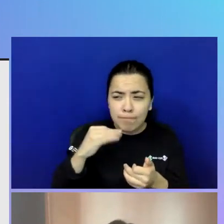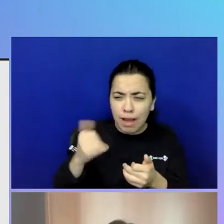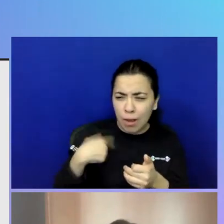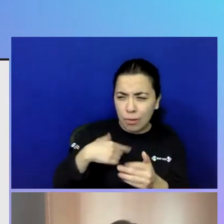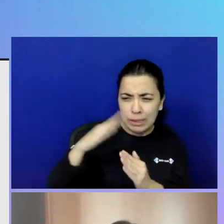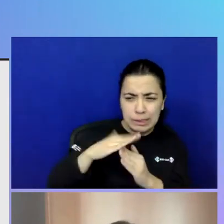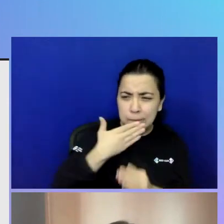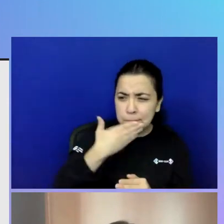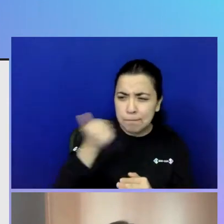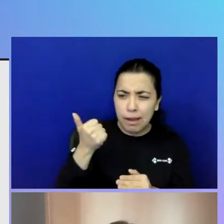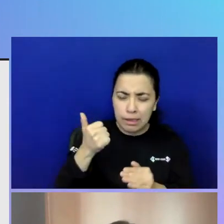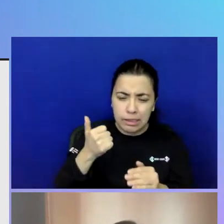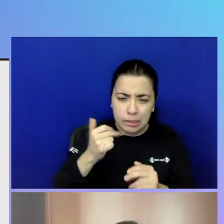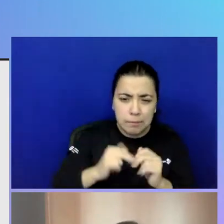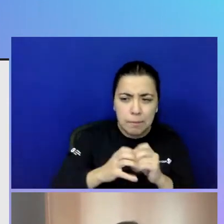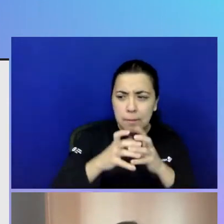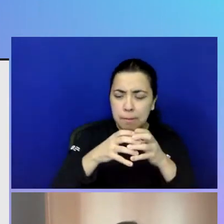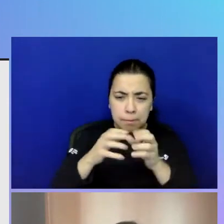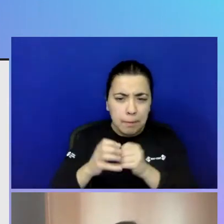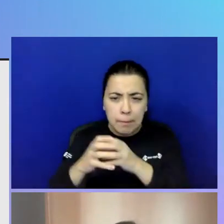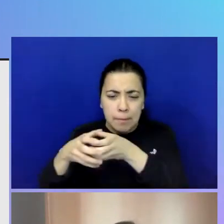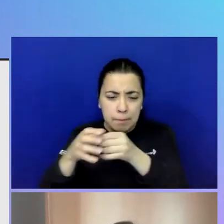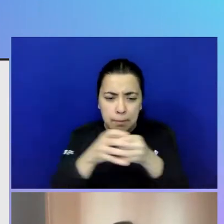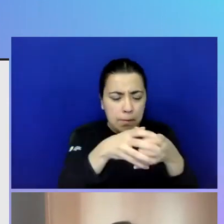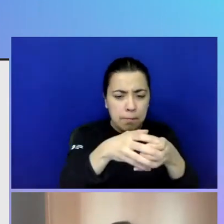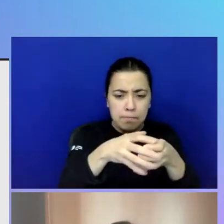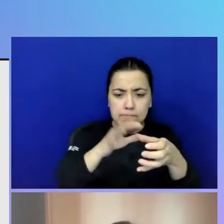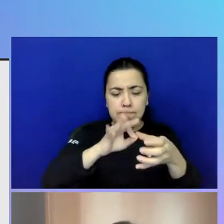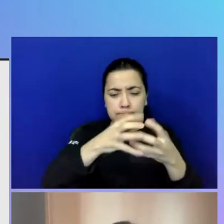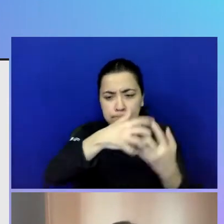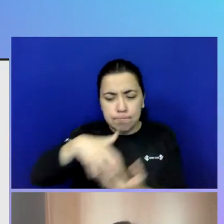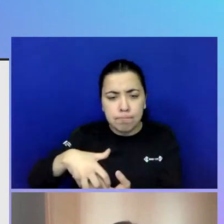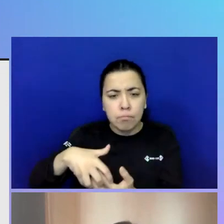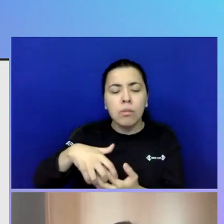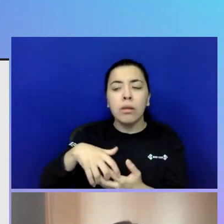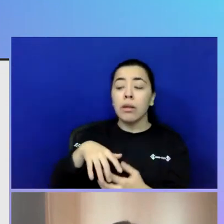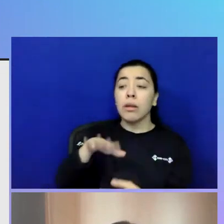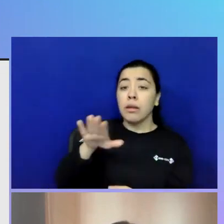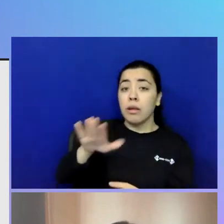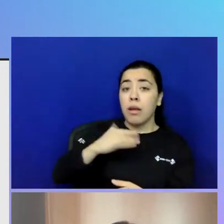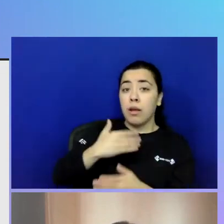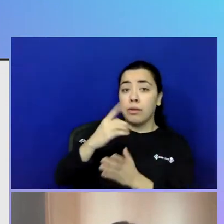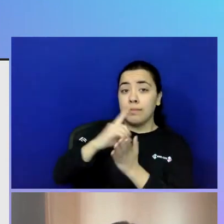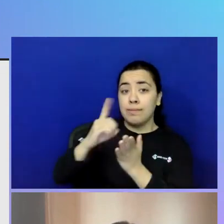provide the feedback over to our design team and work with them on updating the component designs to be even more